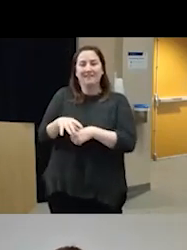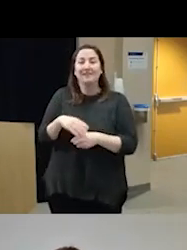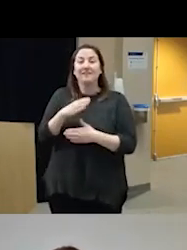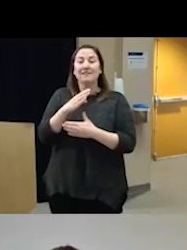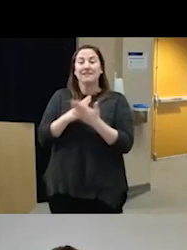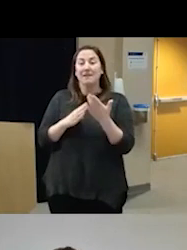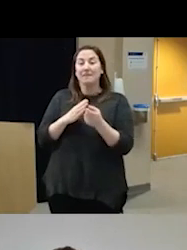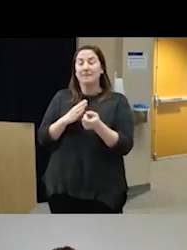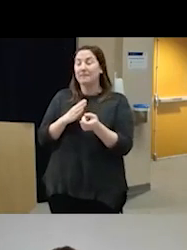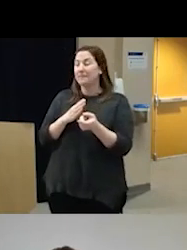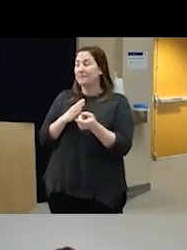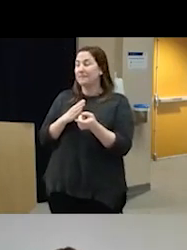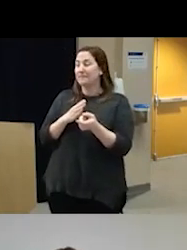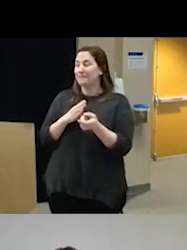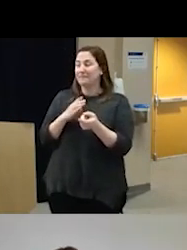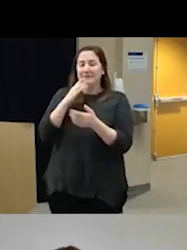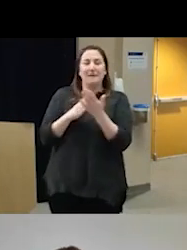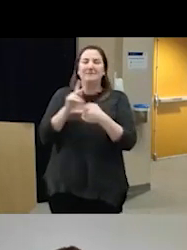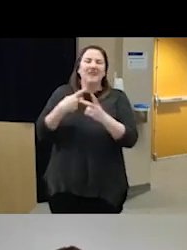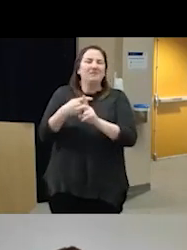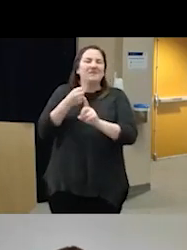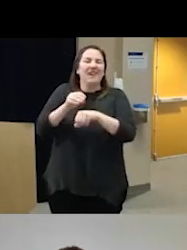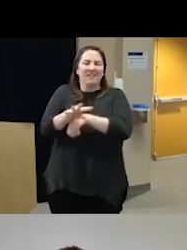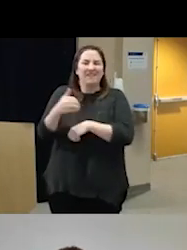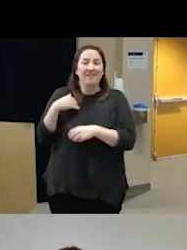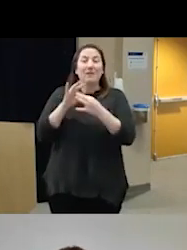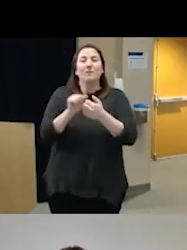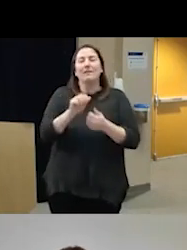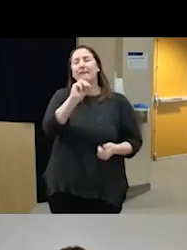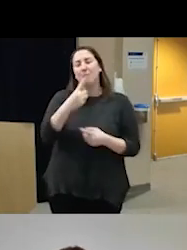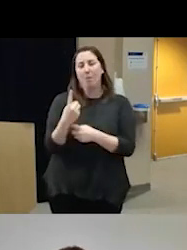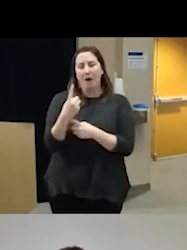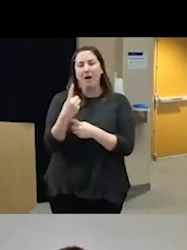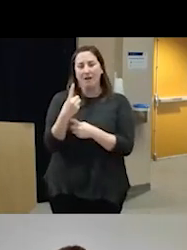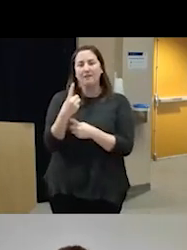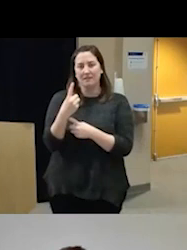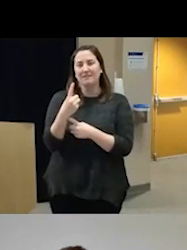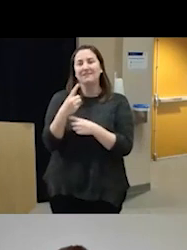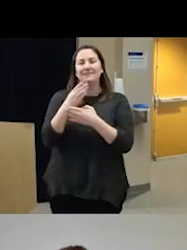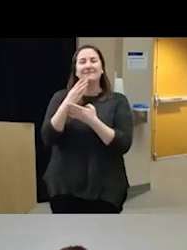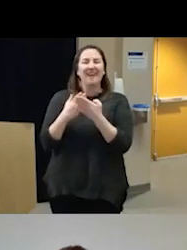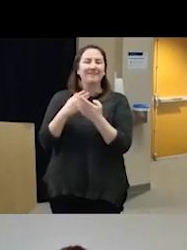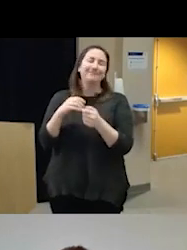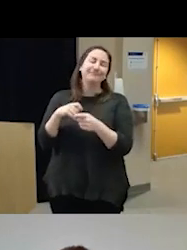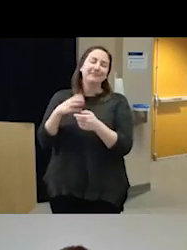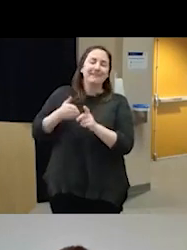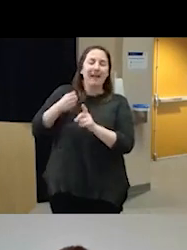added to counter some of the M1 related procolonergic side effects. No cardi metabolic burden.